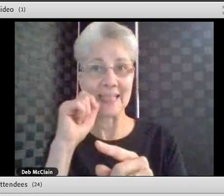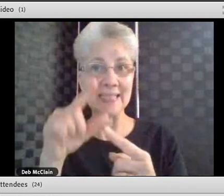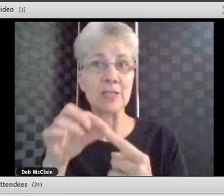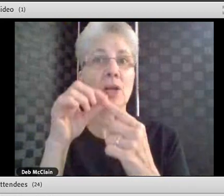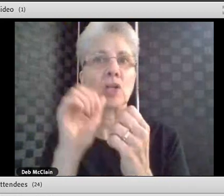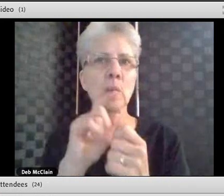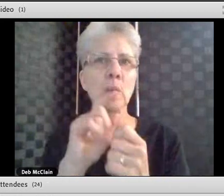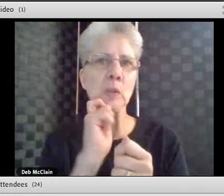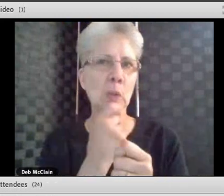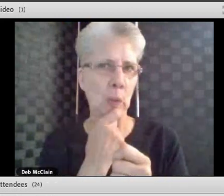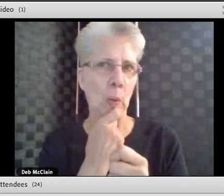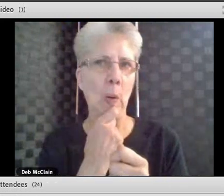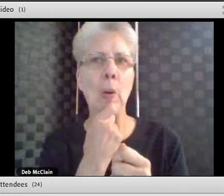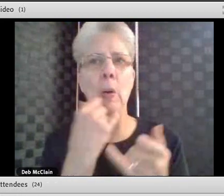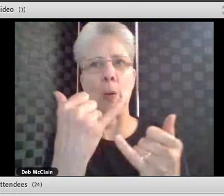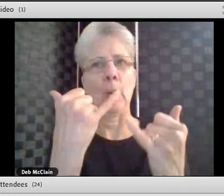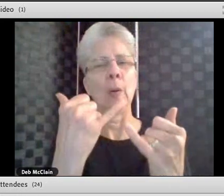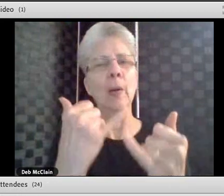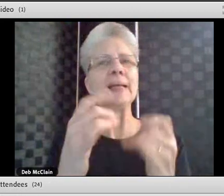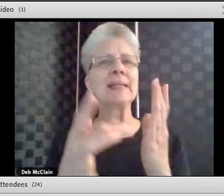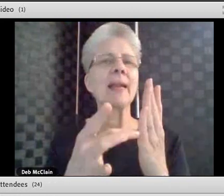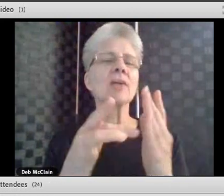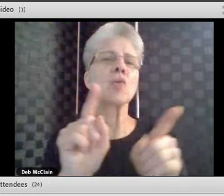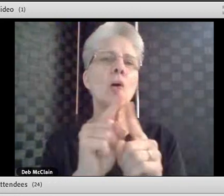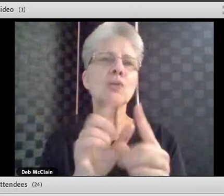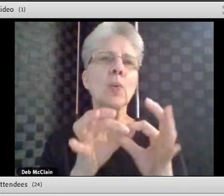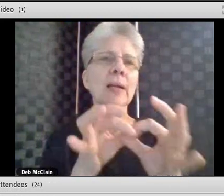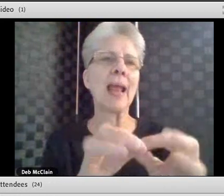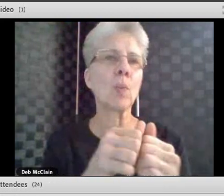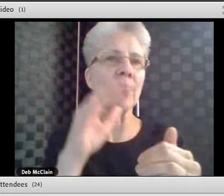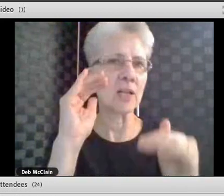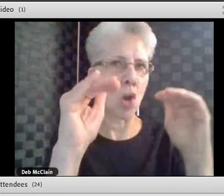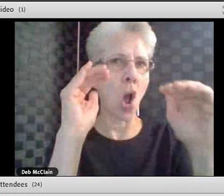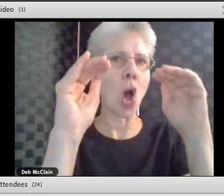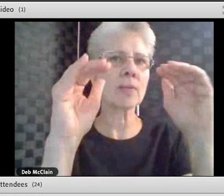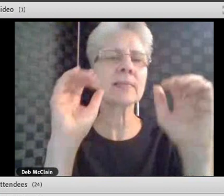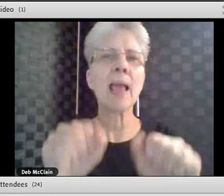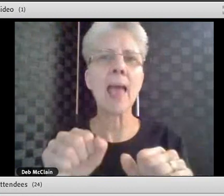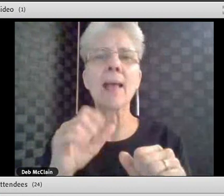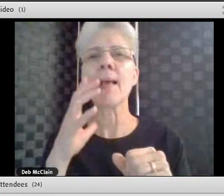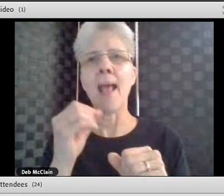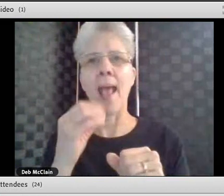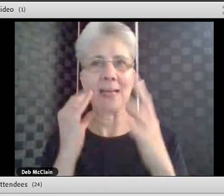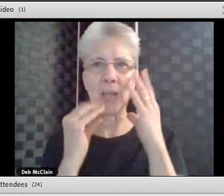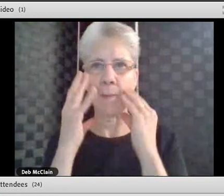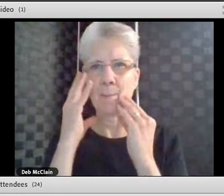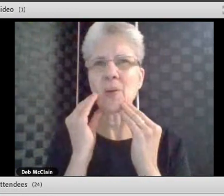especially our teens, right, with cool and relevant technology. It's also a way to connect with adults,